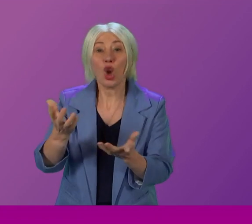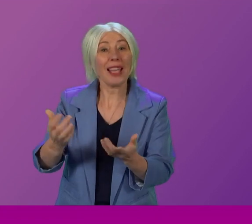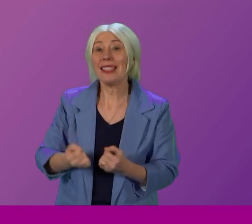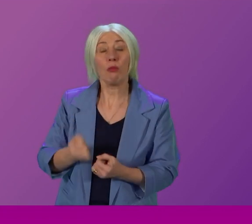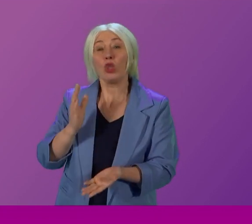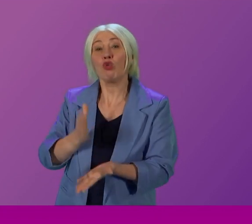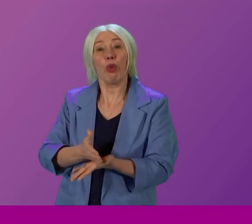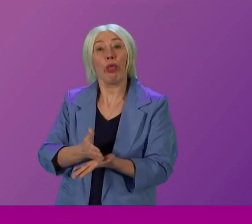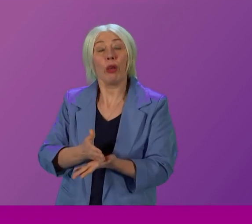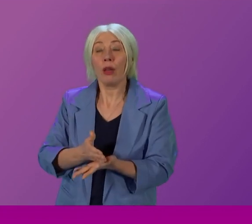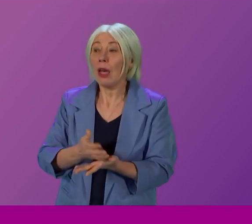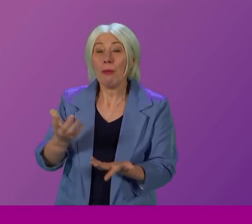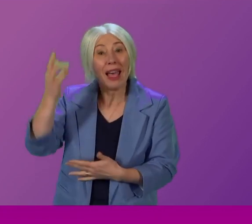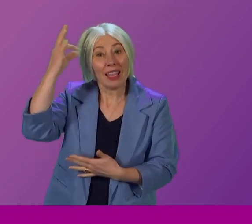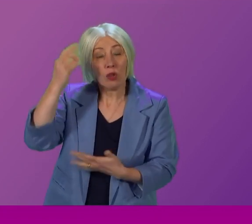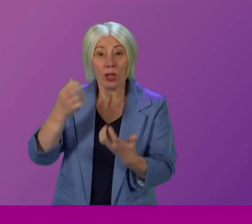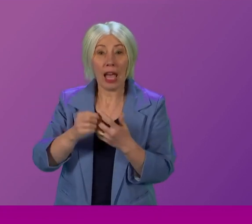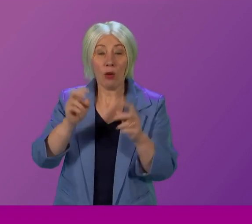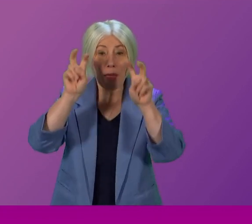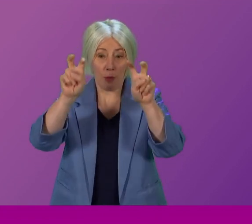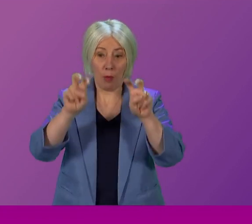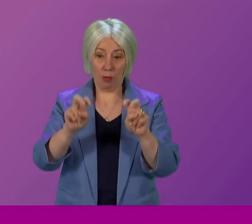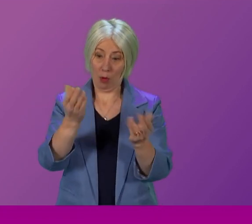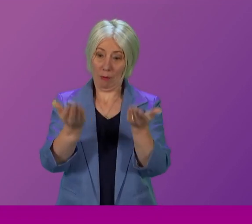There is no way for councils to balance their books without further destroying